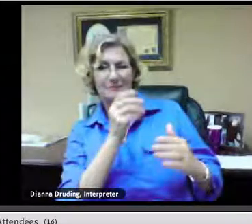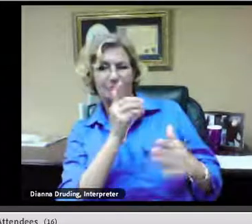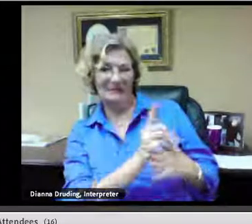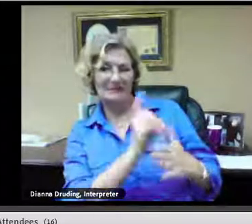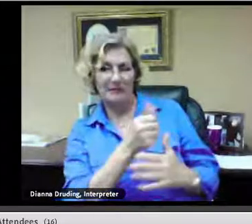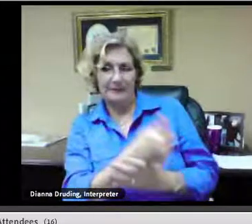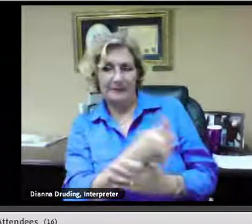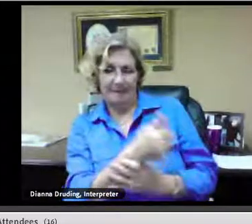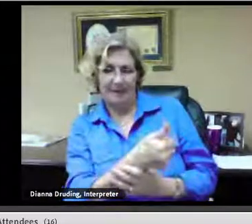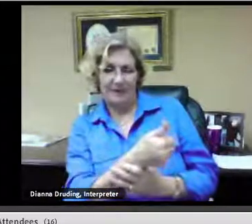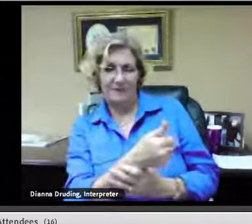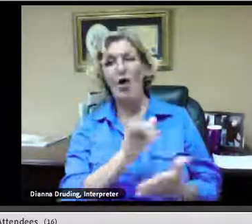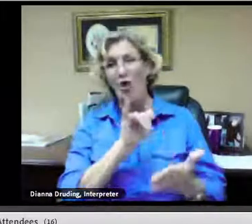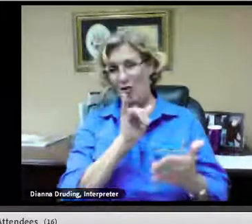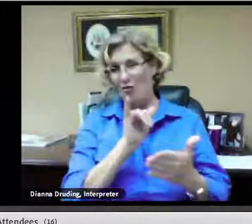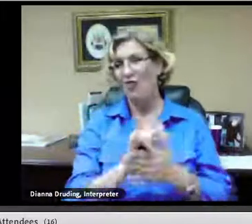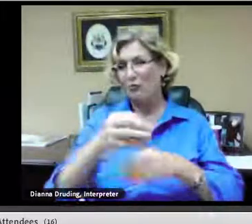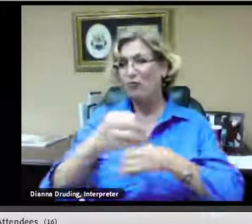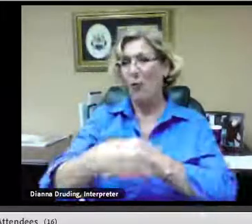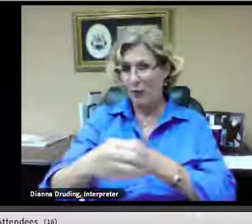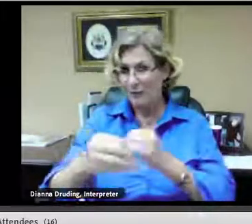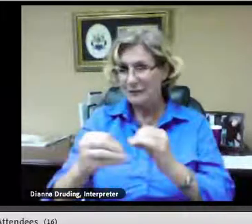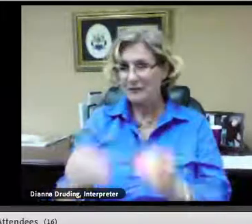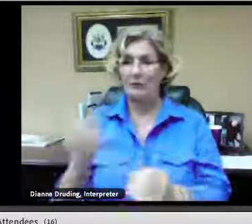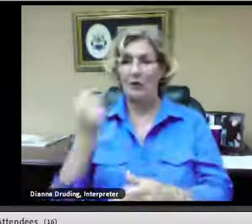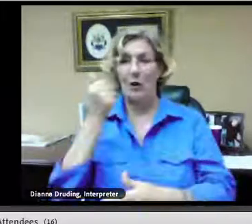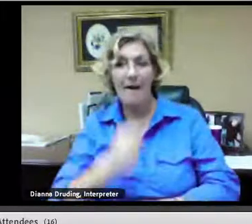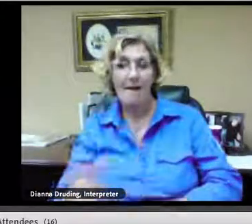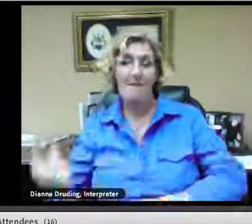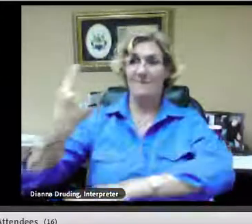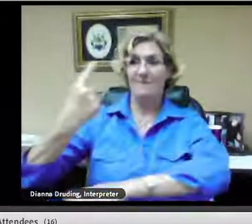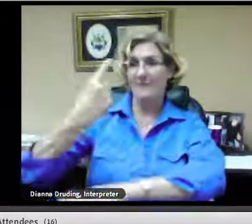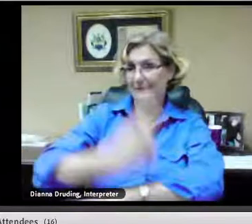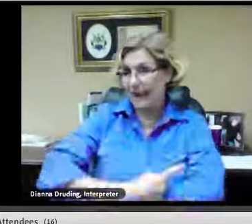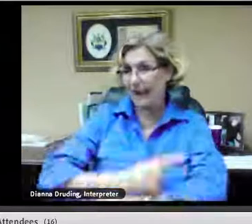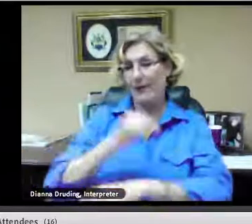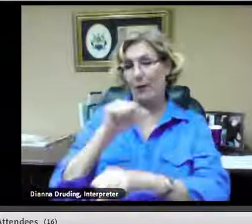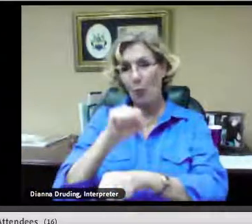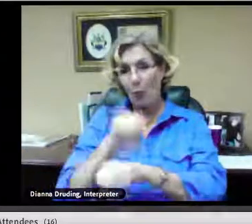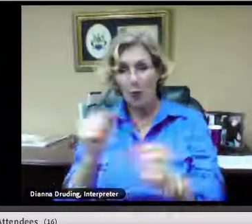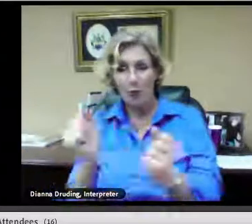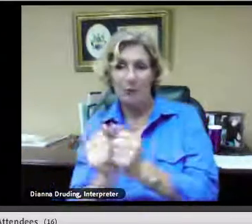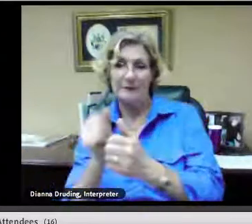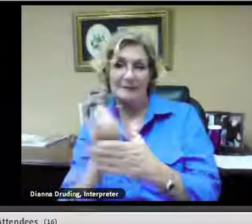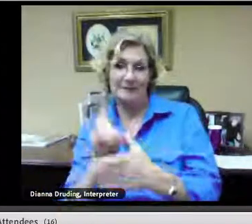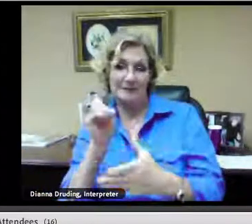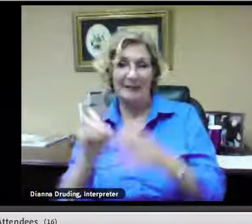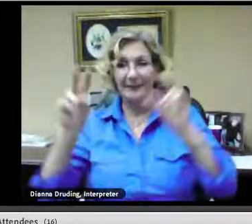that they today deal with disability issues and accessibility issues.